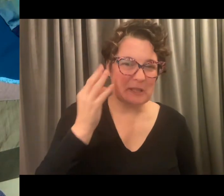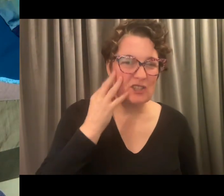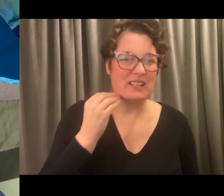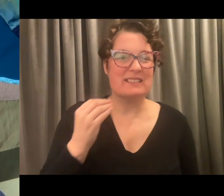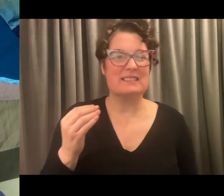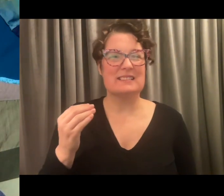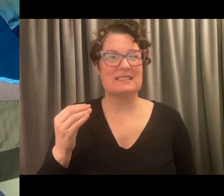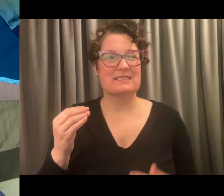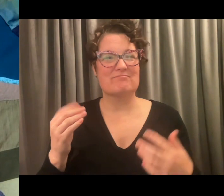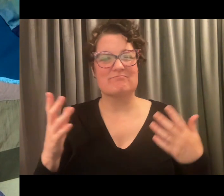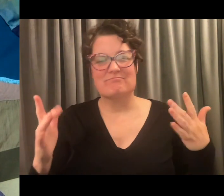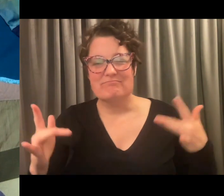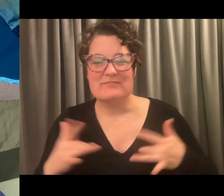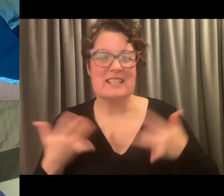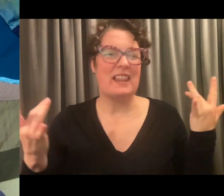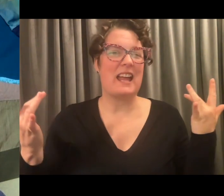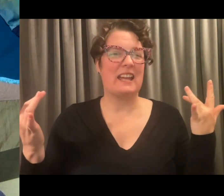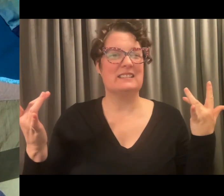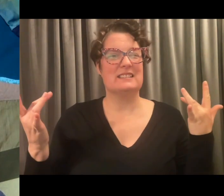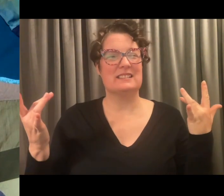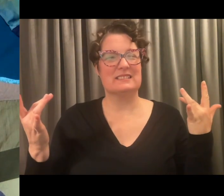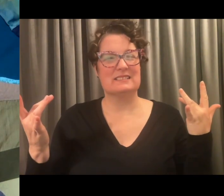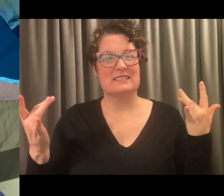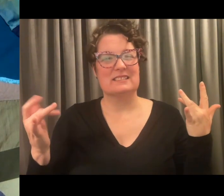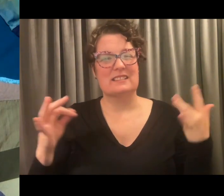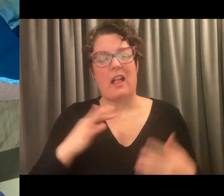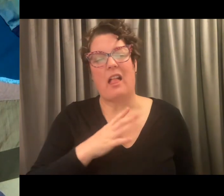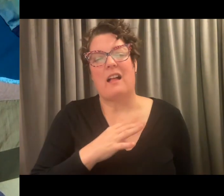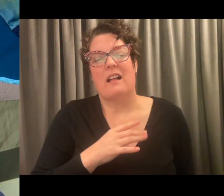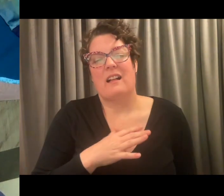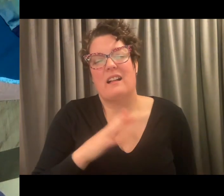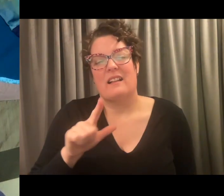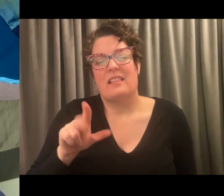lusciousness, of healing from pain.